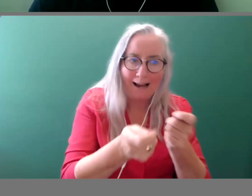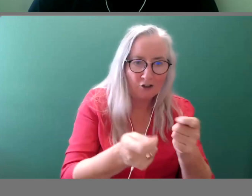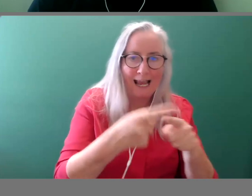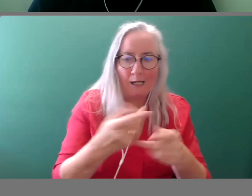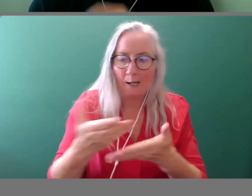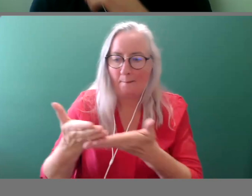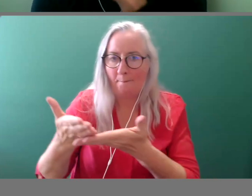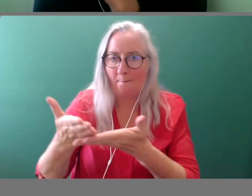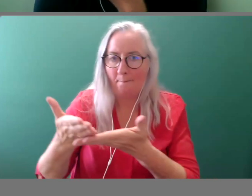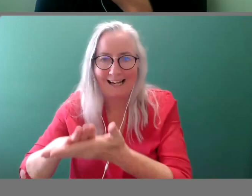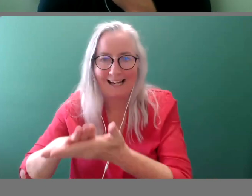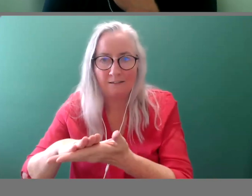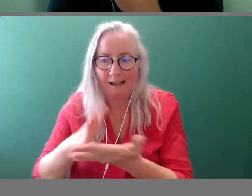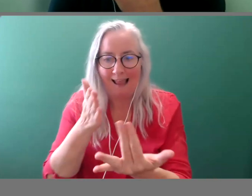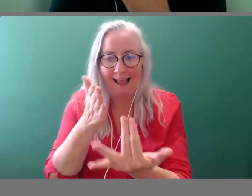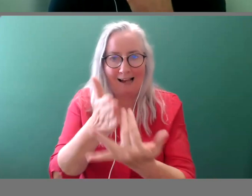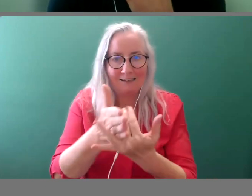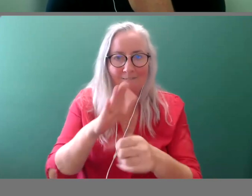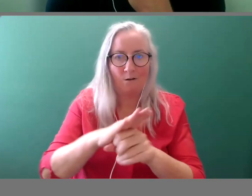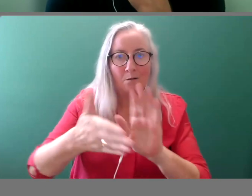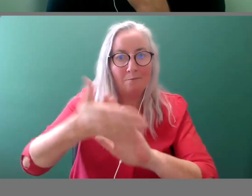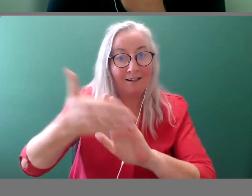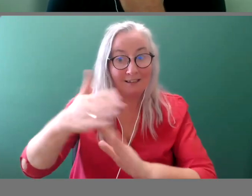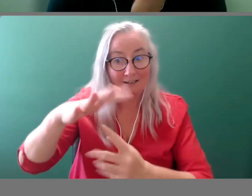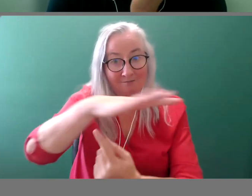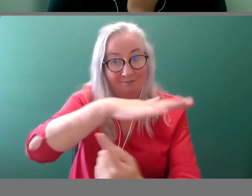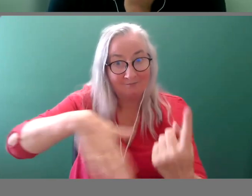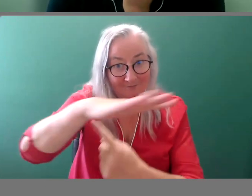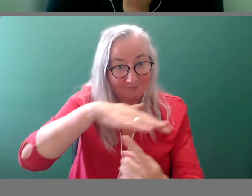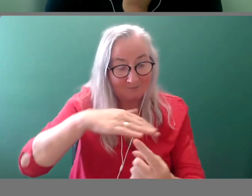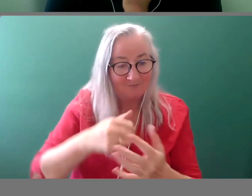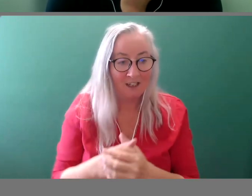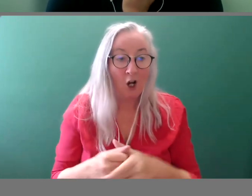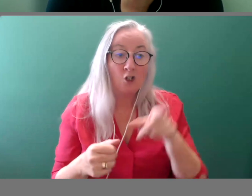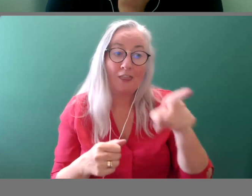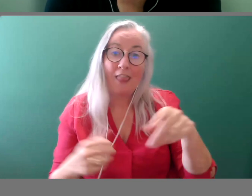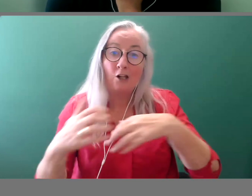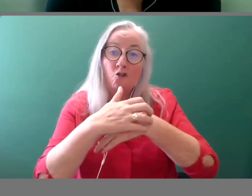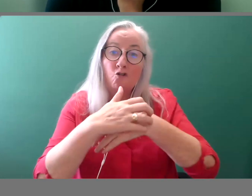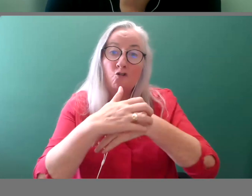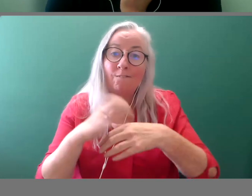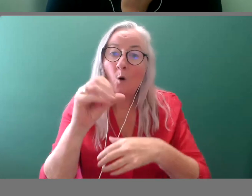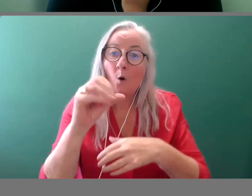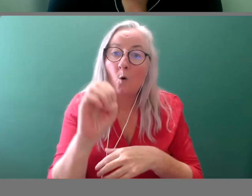maintain accessibility. As I said, this draft code of practice for accessible buildings will